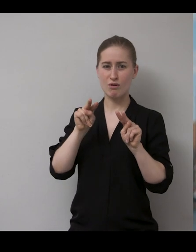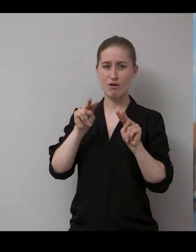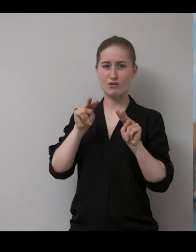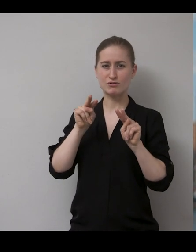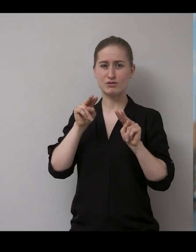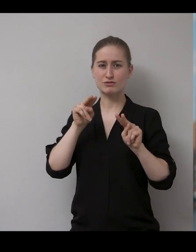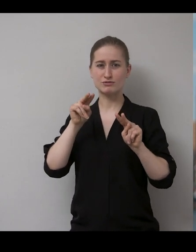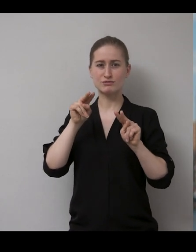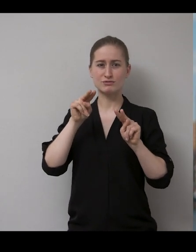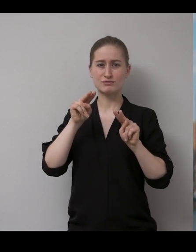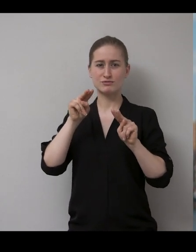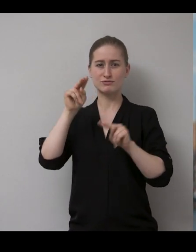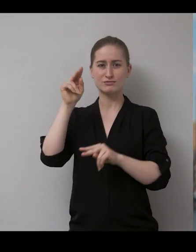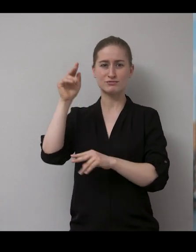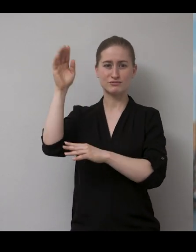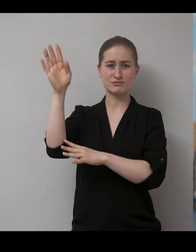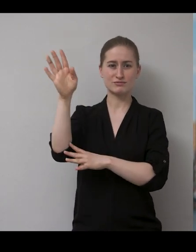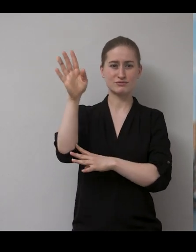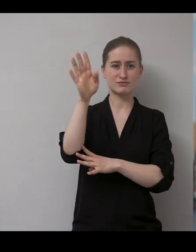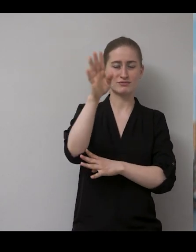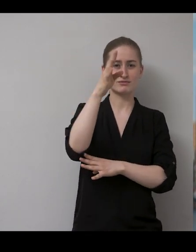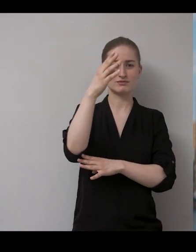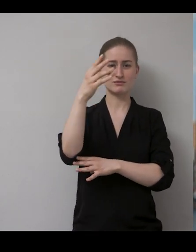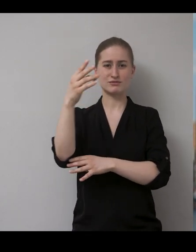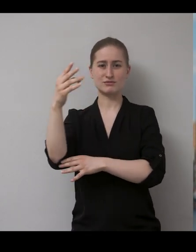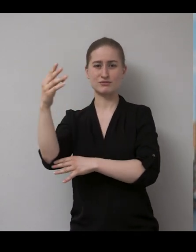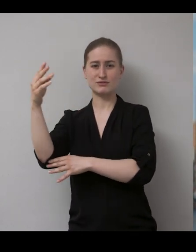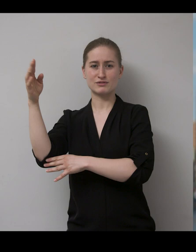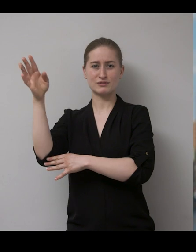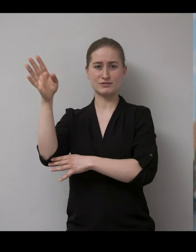Were so gallantly streaming